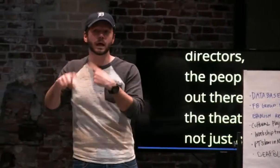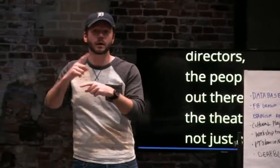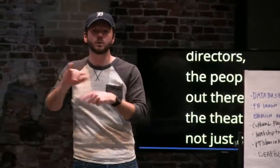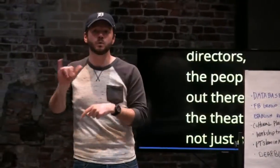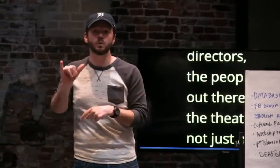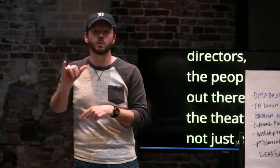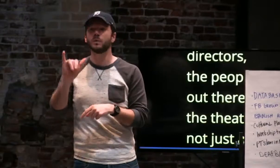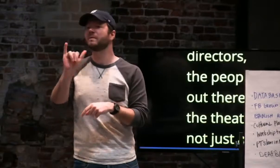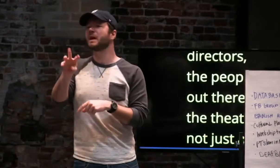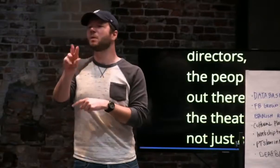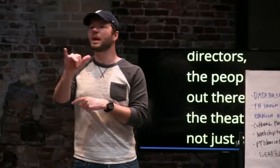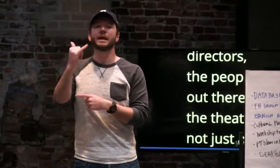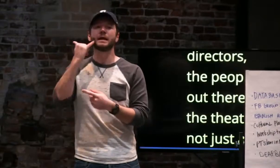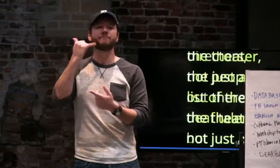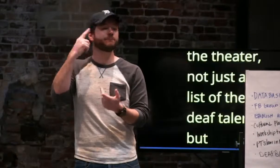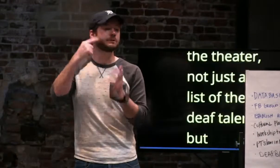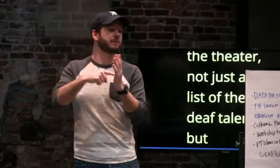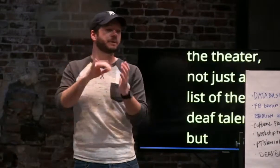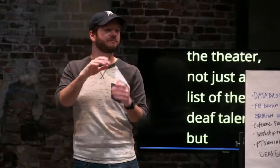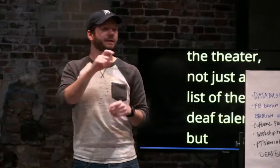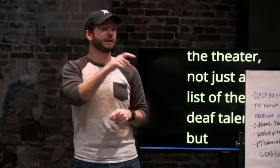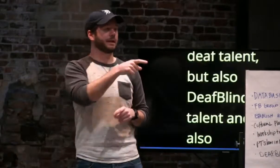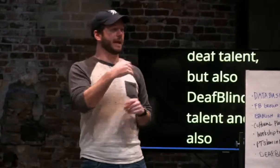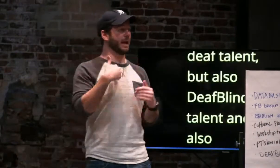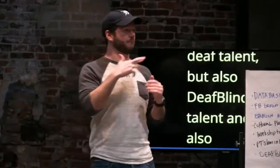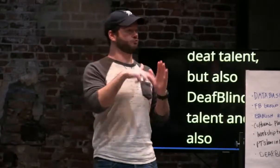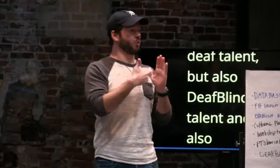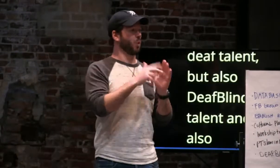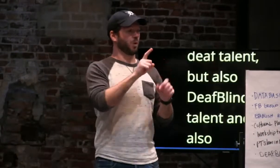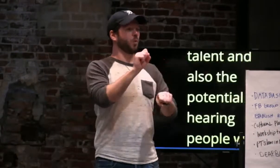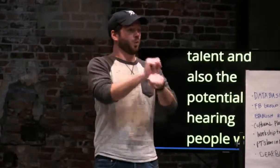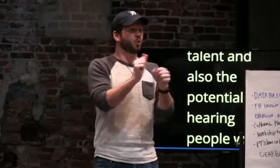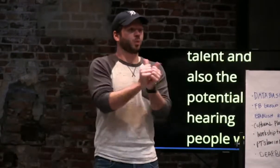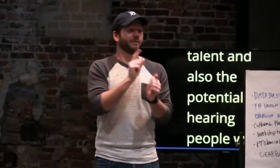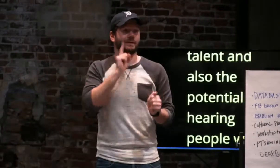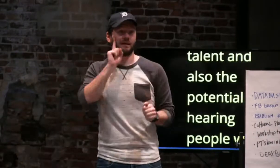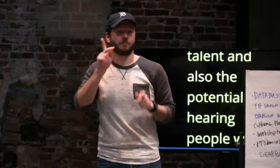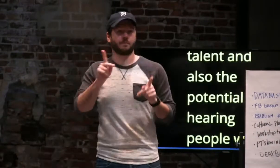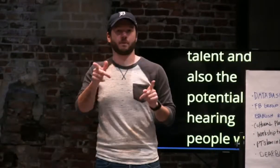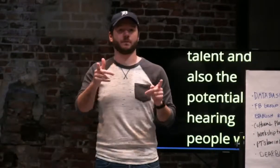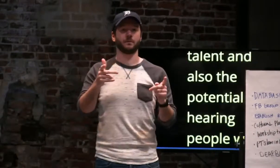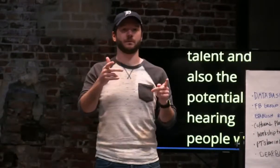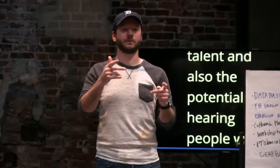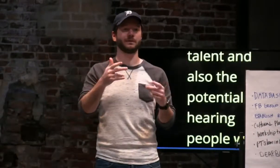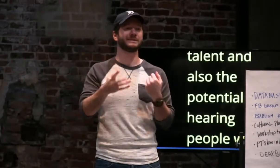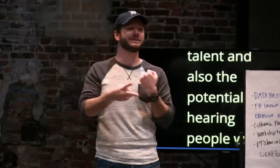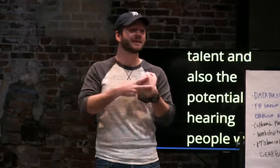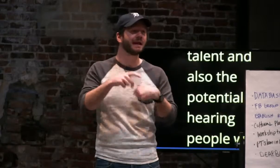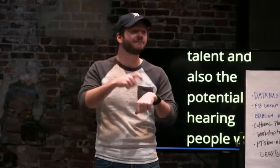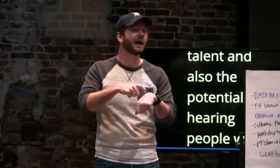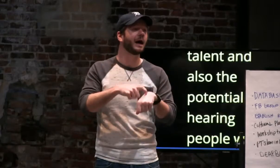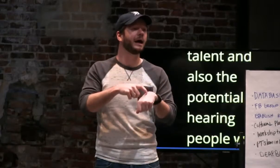who know sign language as well. And by the way, if you know a role that you are working with a deaf individual or something like that,